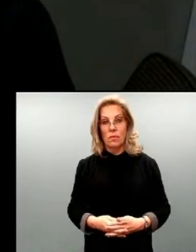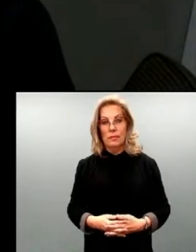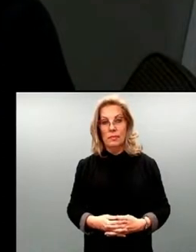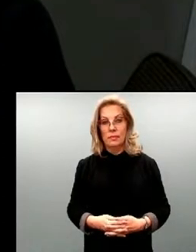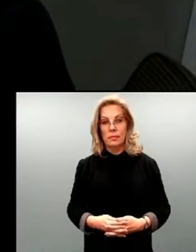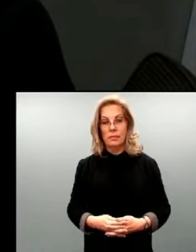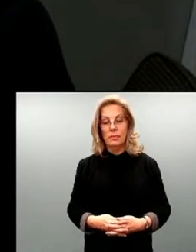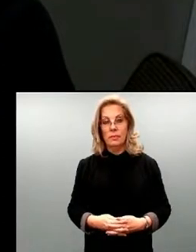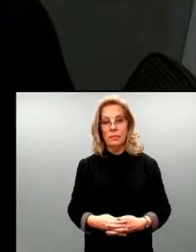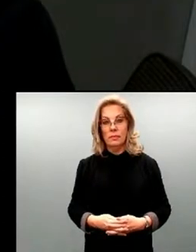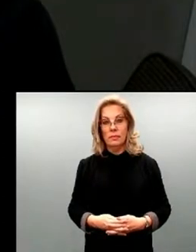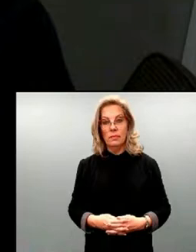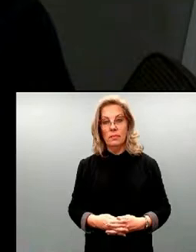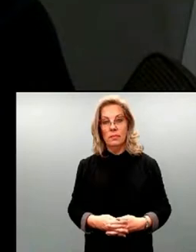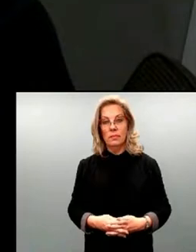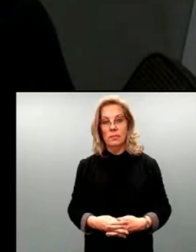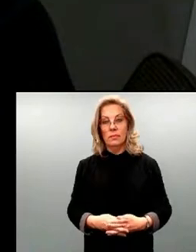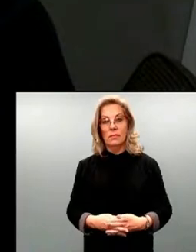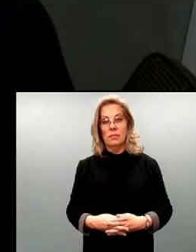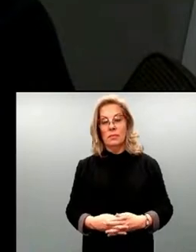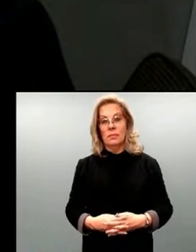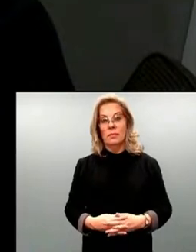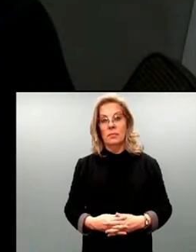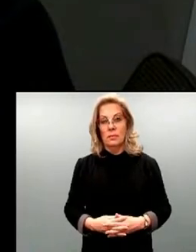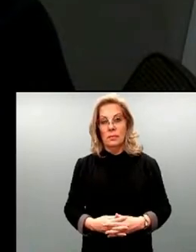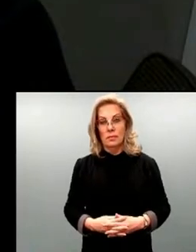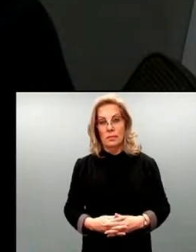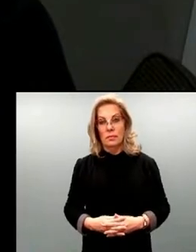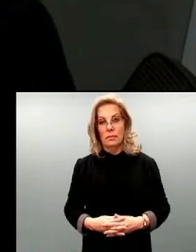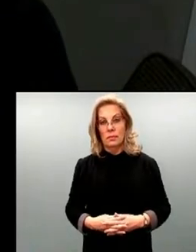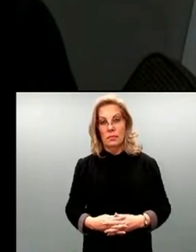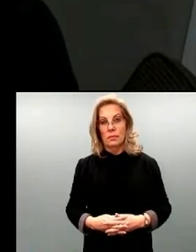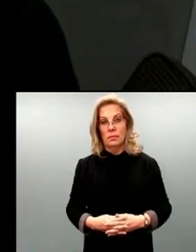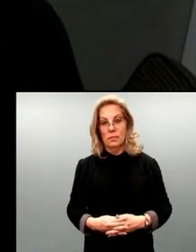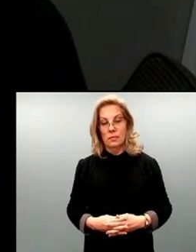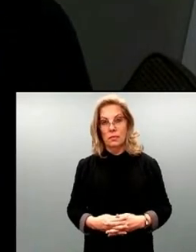And they're reliant upon other people to speak for them or they follow - they can't